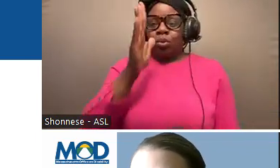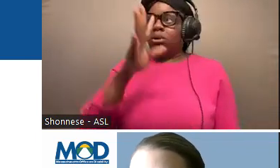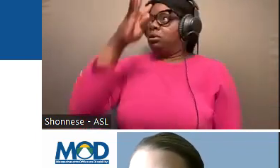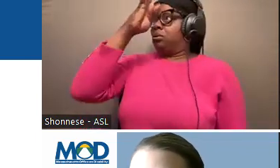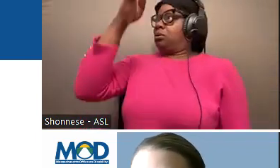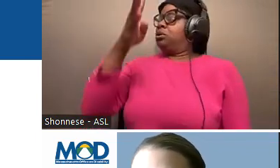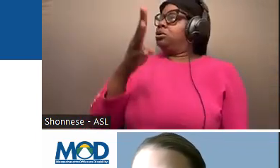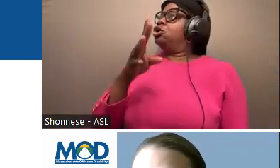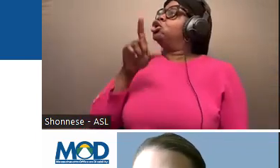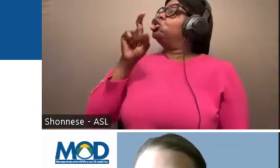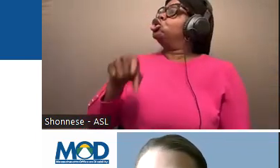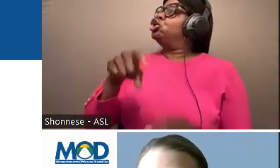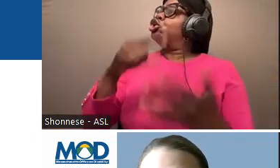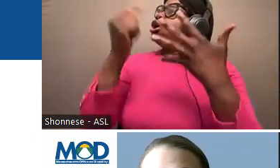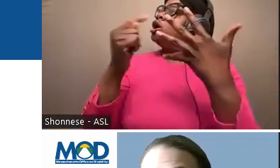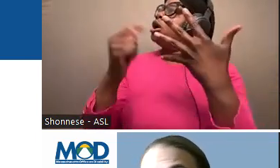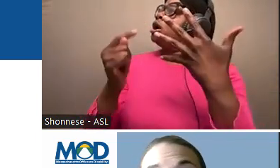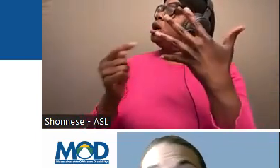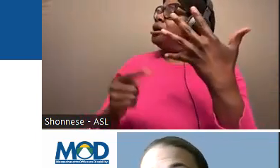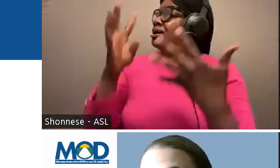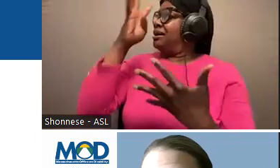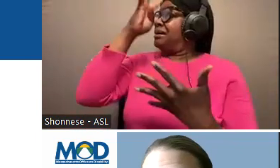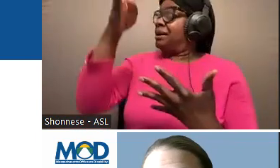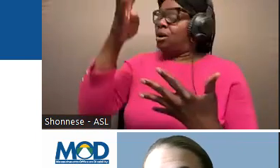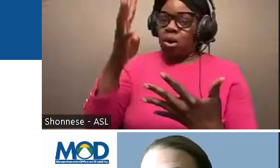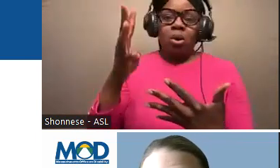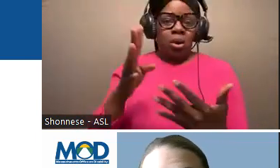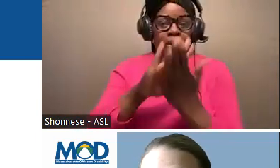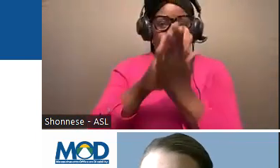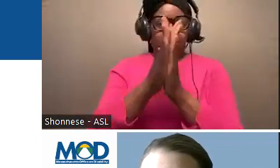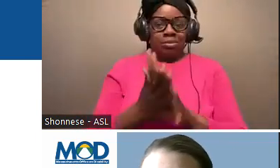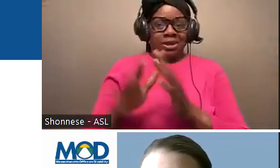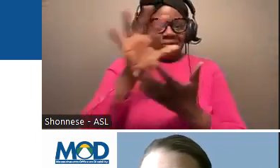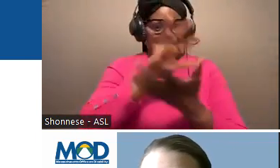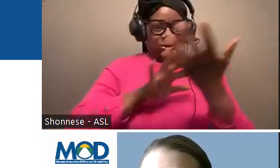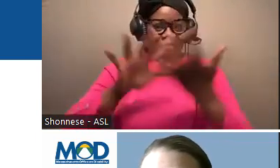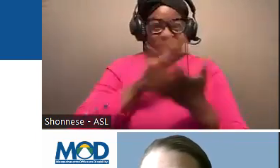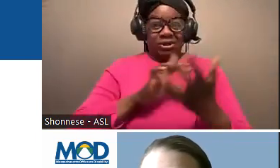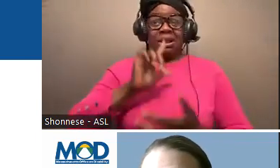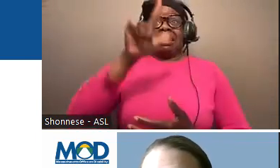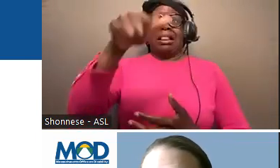been written in the letter. And it can become very confusing five, ten years down the road